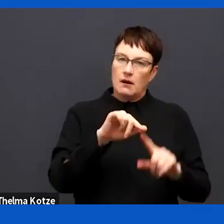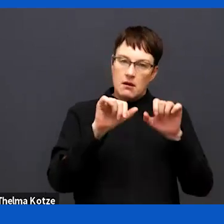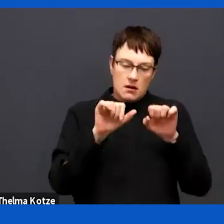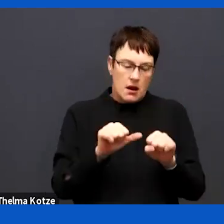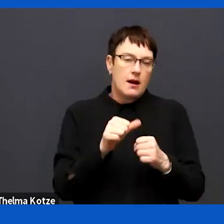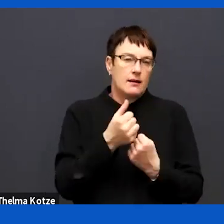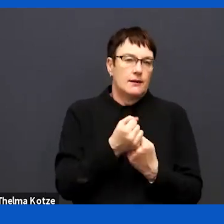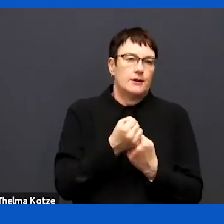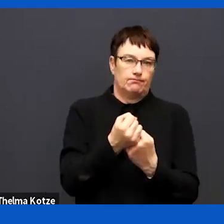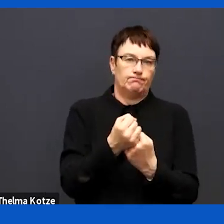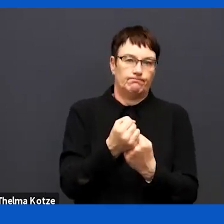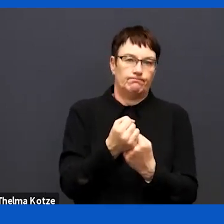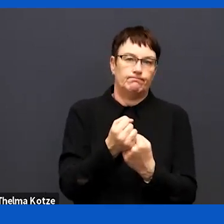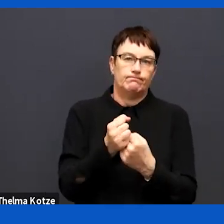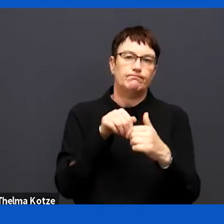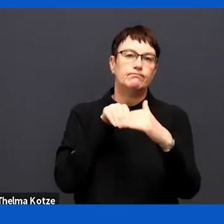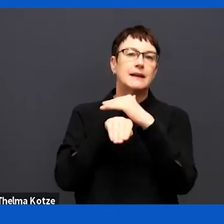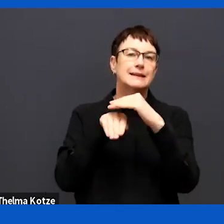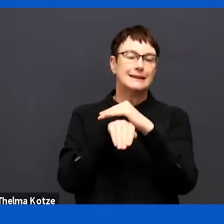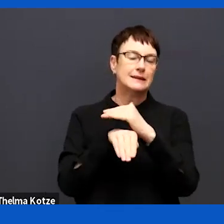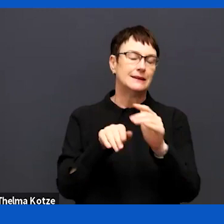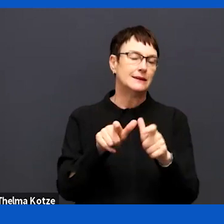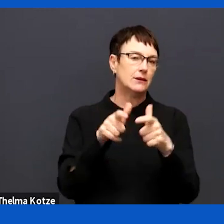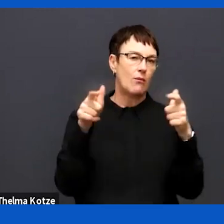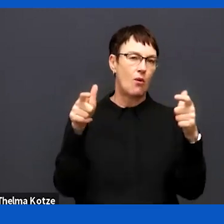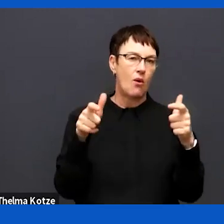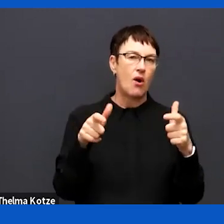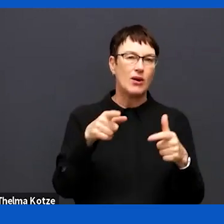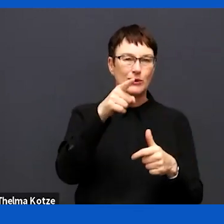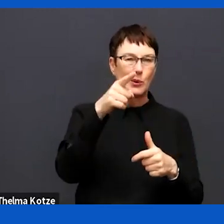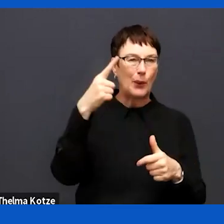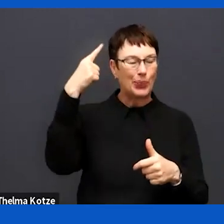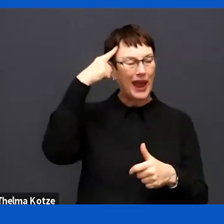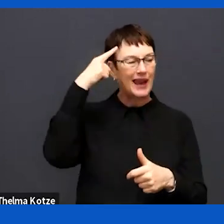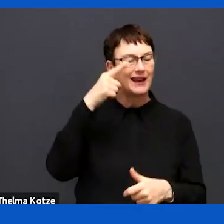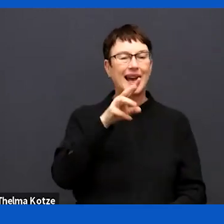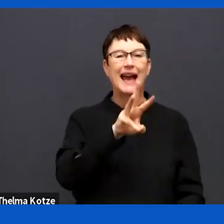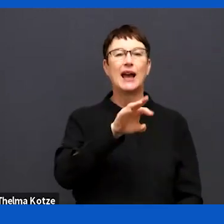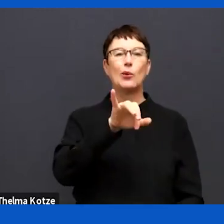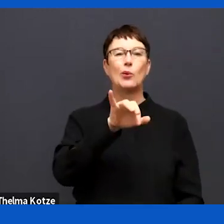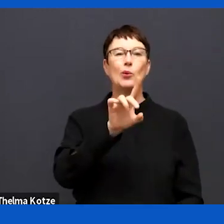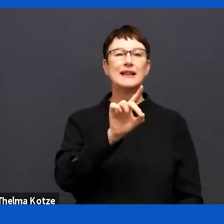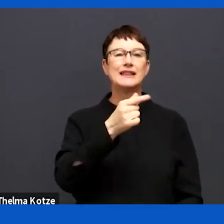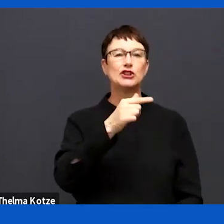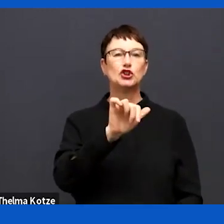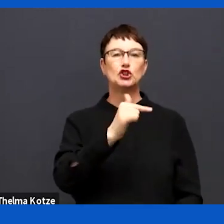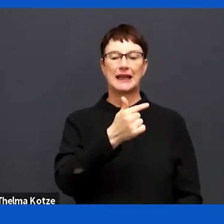in browsers. Please don't throw the baby out with the bath water, if you know that phrase.